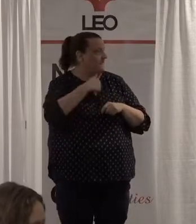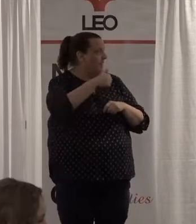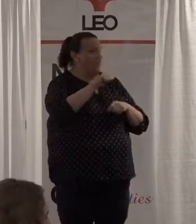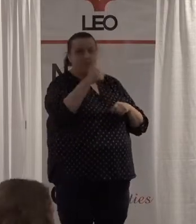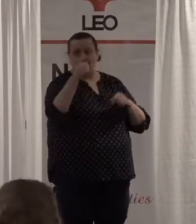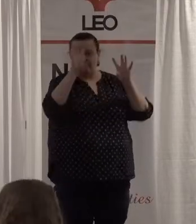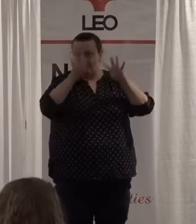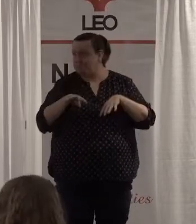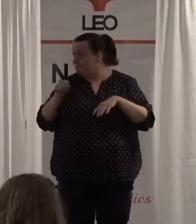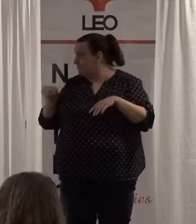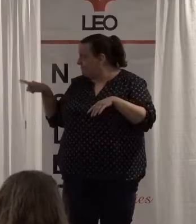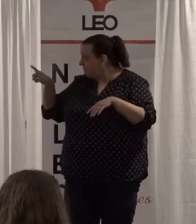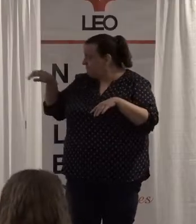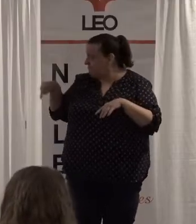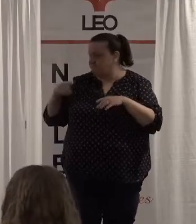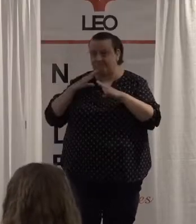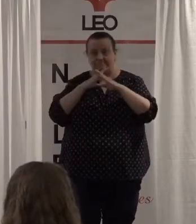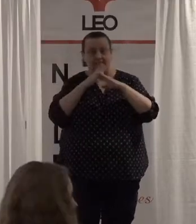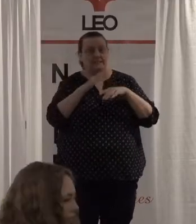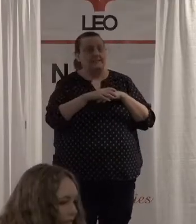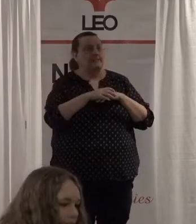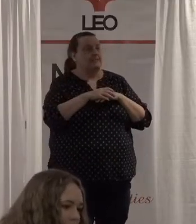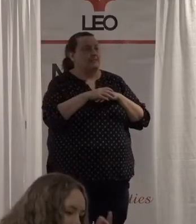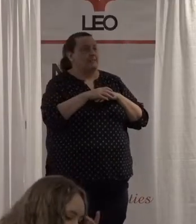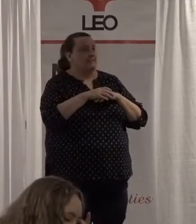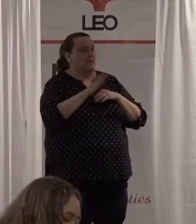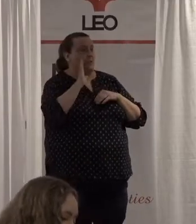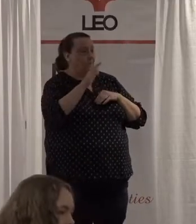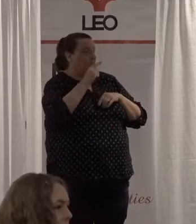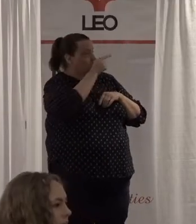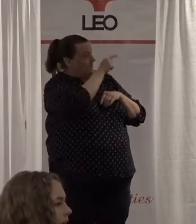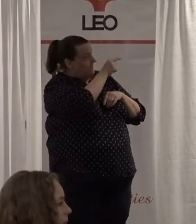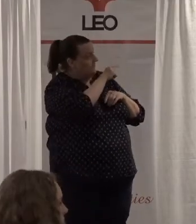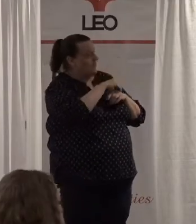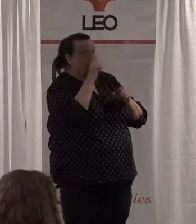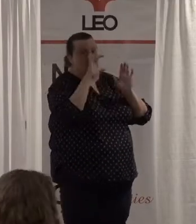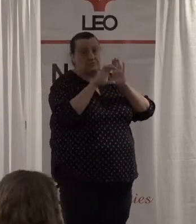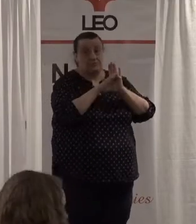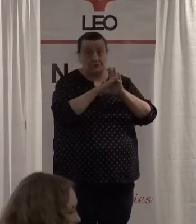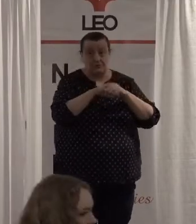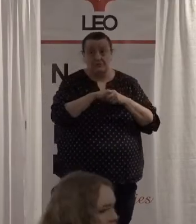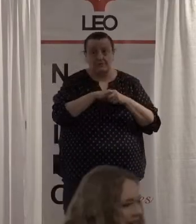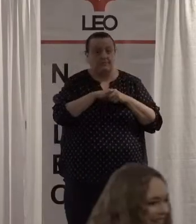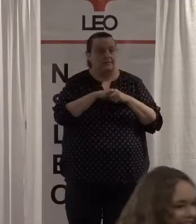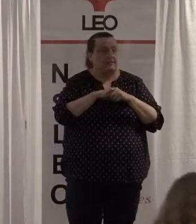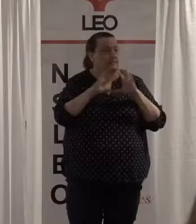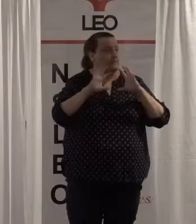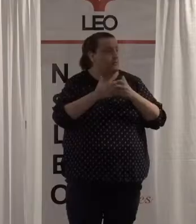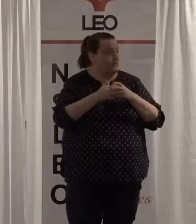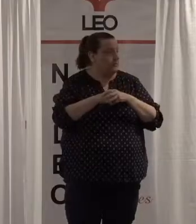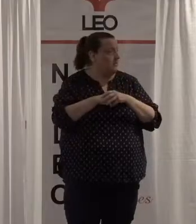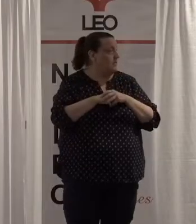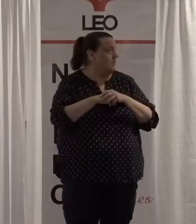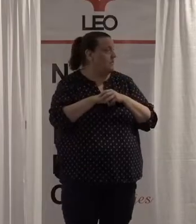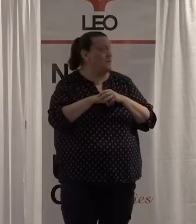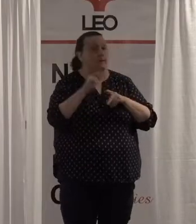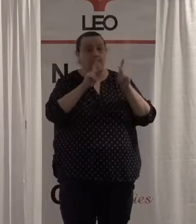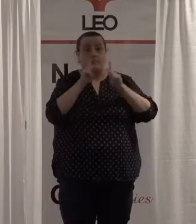SO OVER HERE TO MY LEFT, YOUR RIGHT AND WE WILL GET SOME PICTURES TAKEN WITH DIGNITARIES AS WELL,